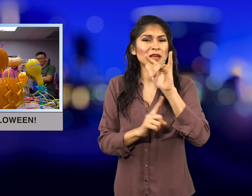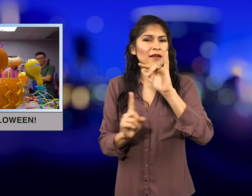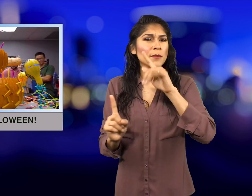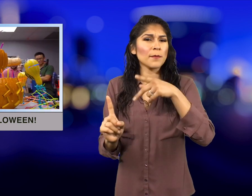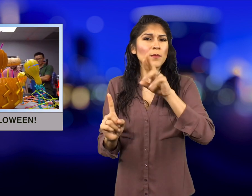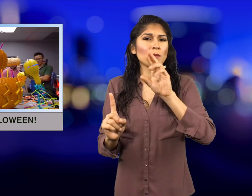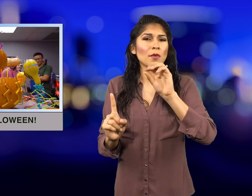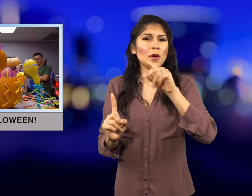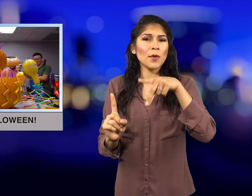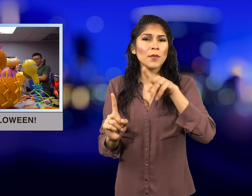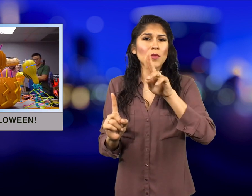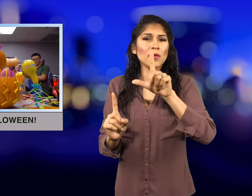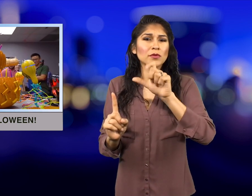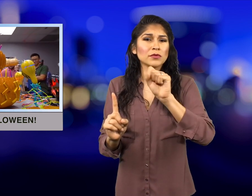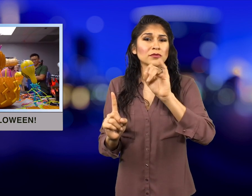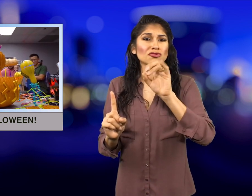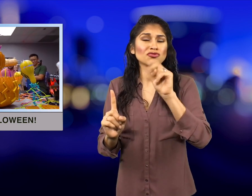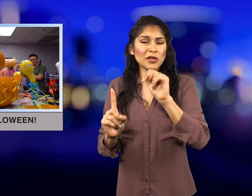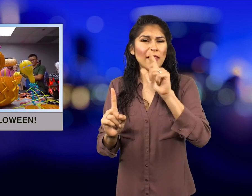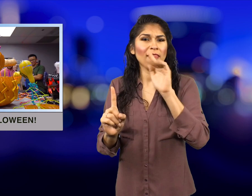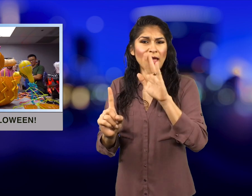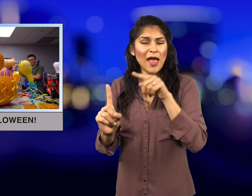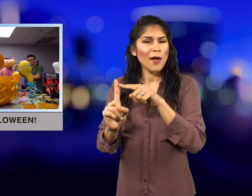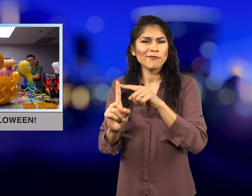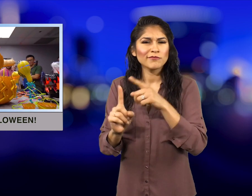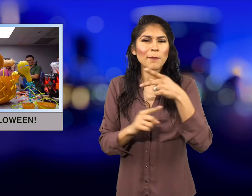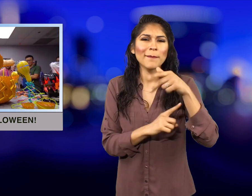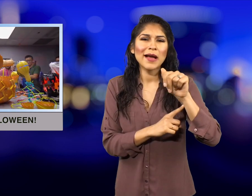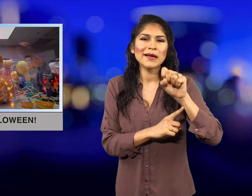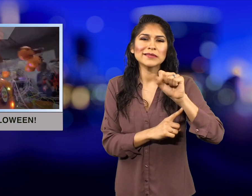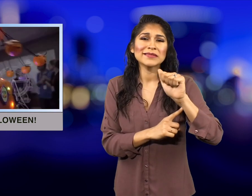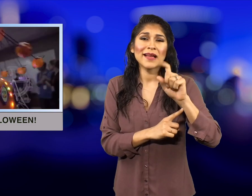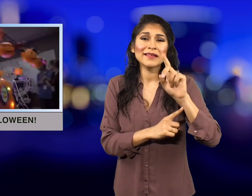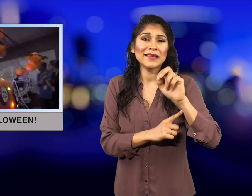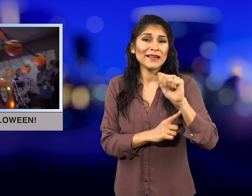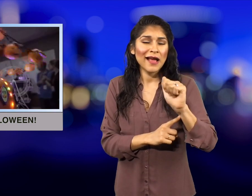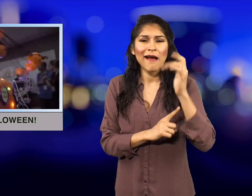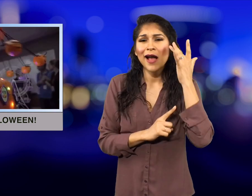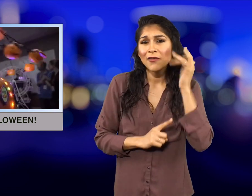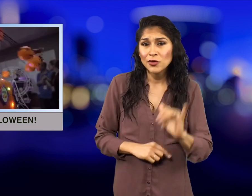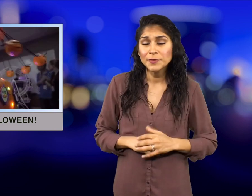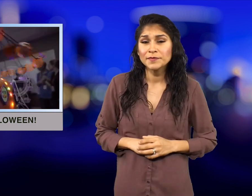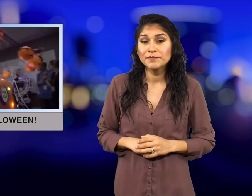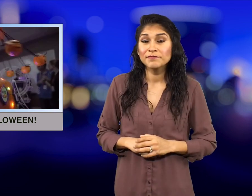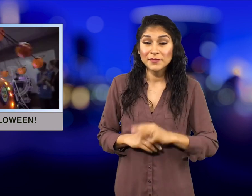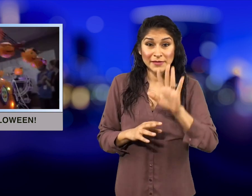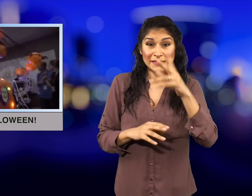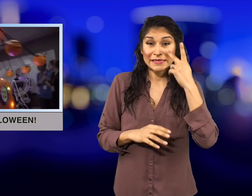Propulsion Laboratory in Pasadena, California.